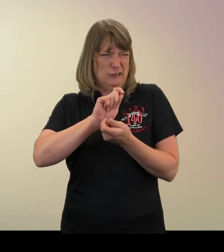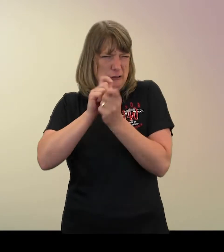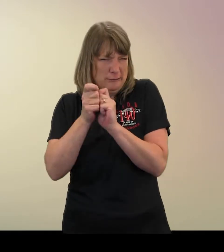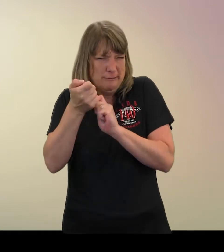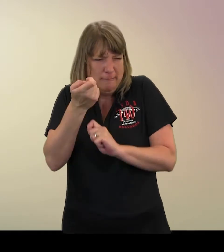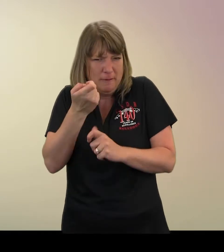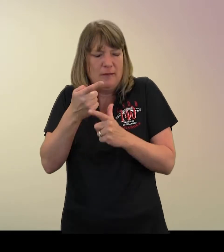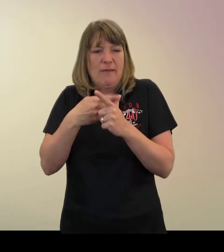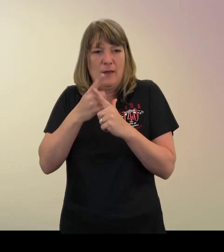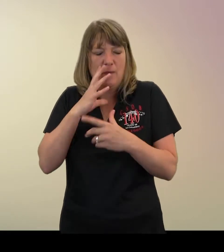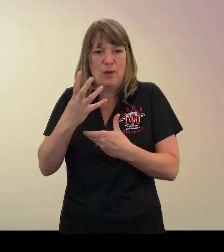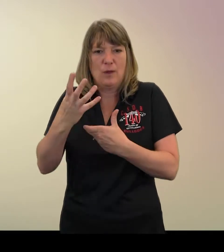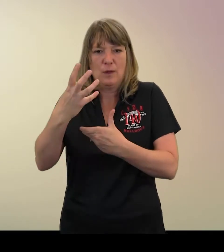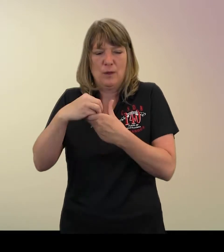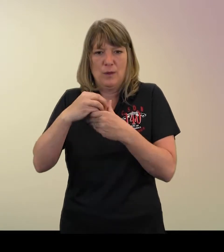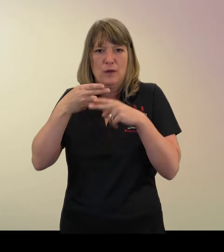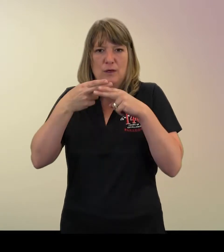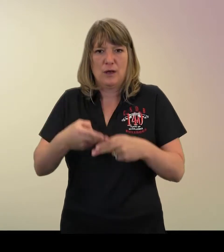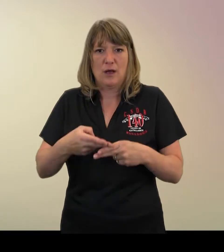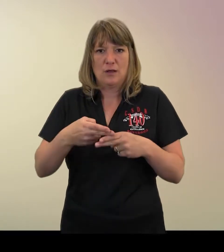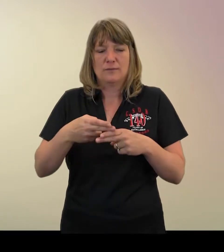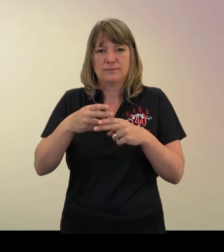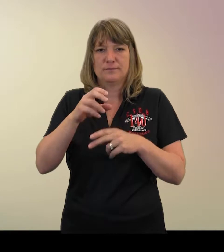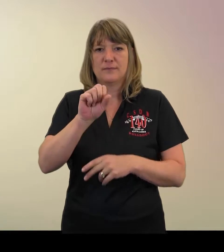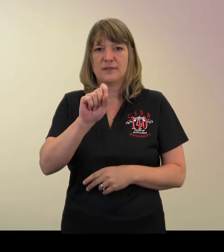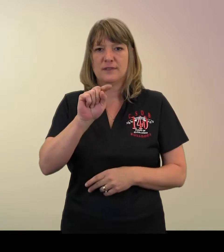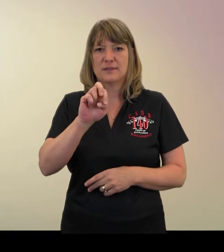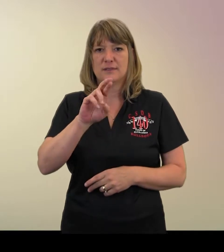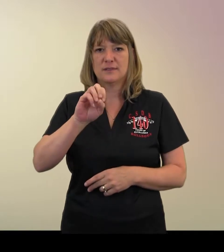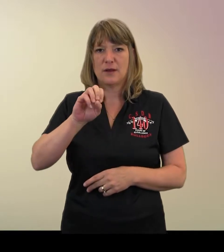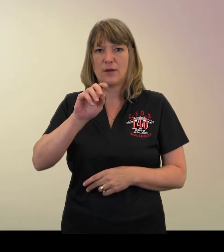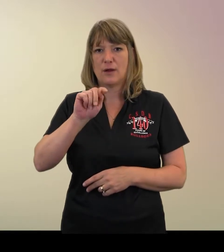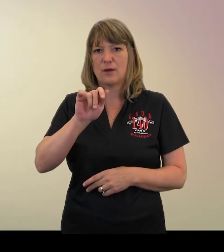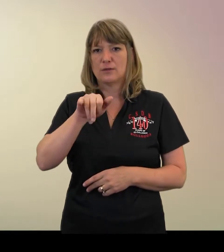a little bit to include what we call stereotyped language